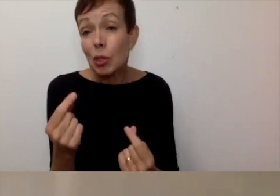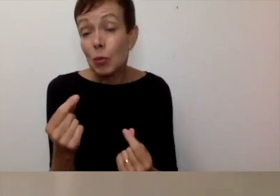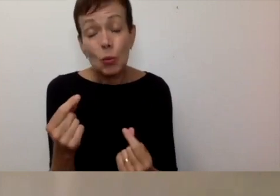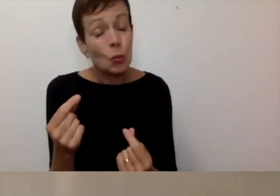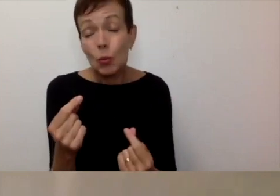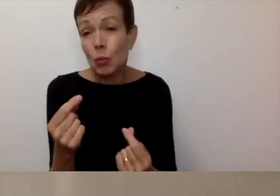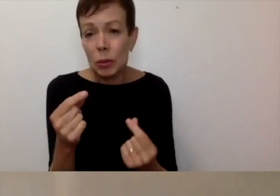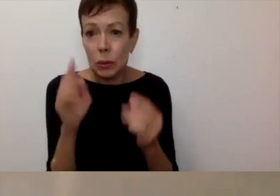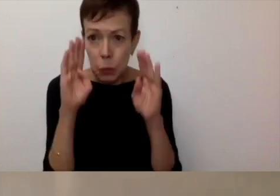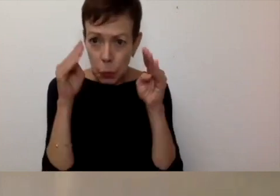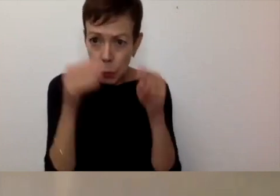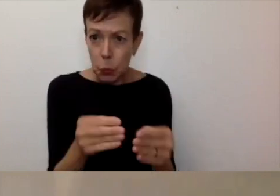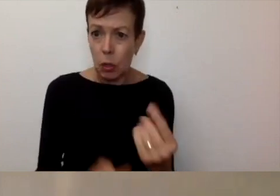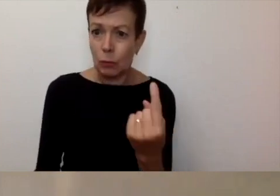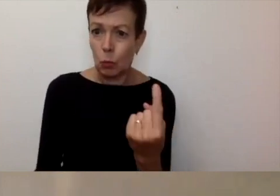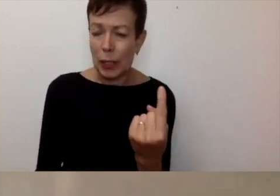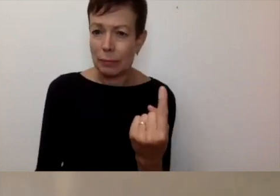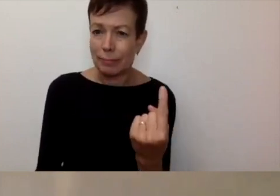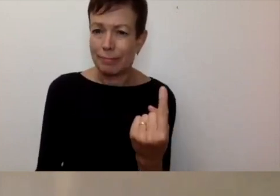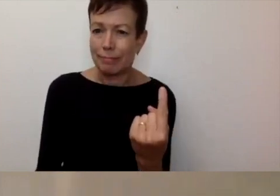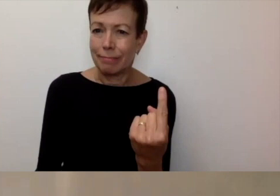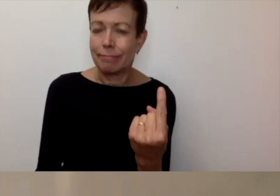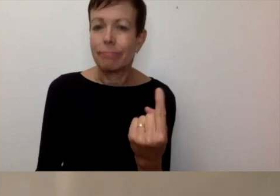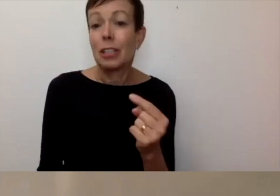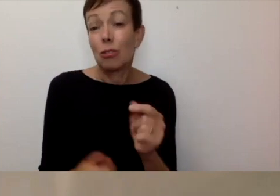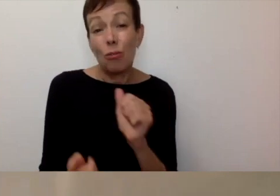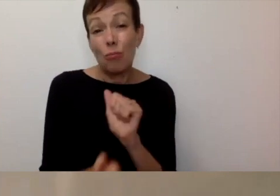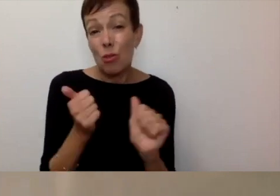so right now this is what's in the news mostly and the image that